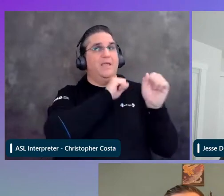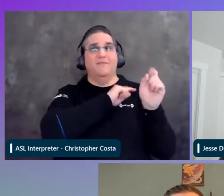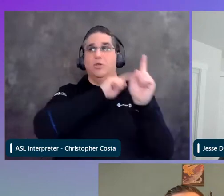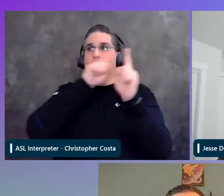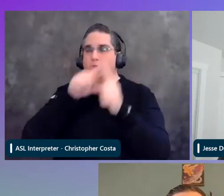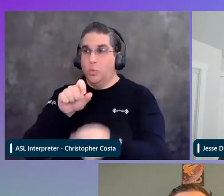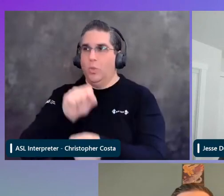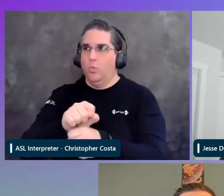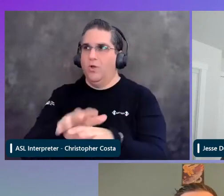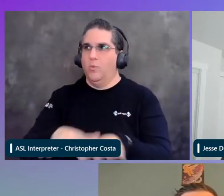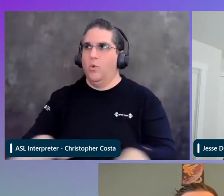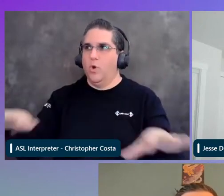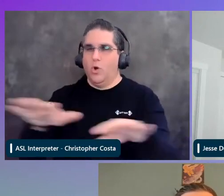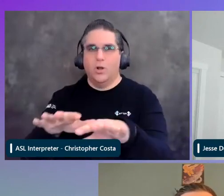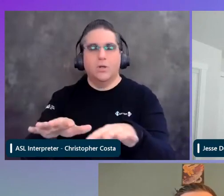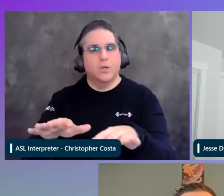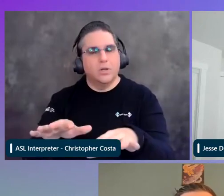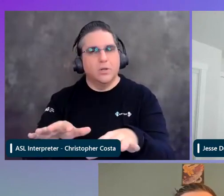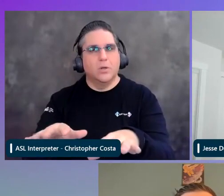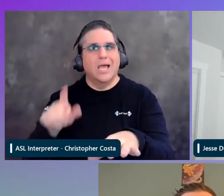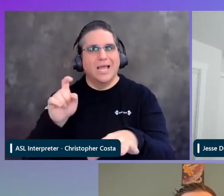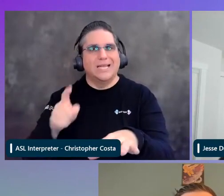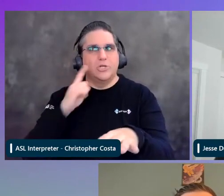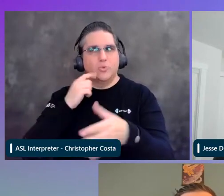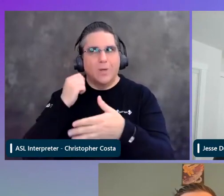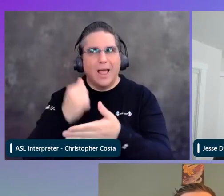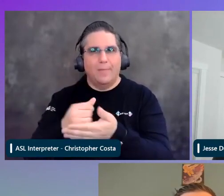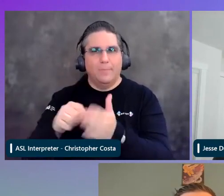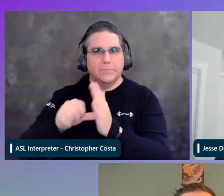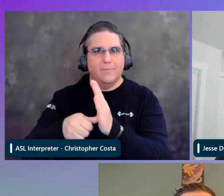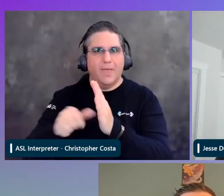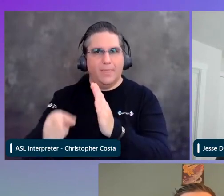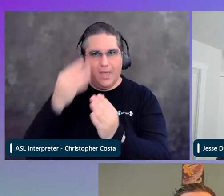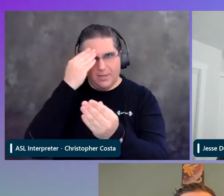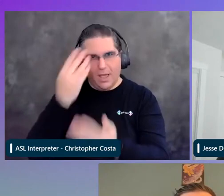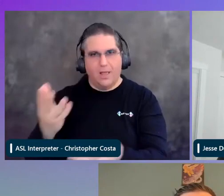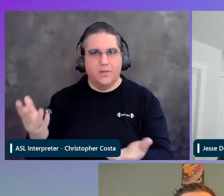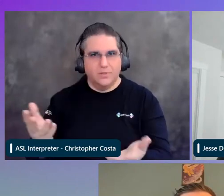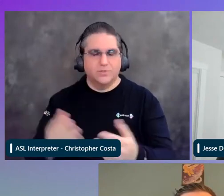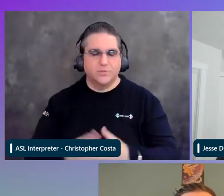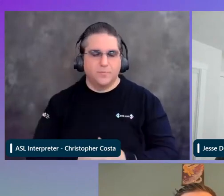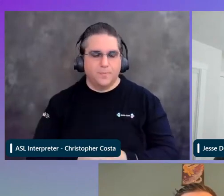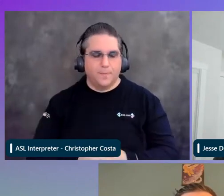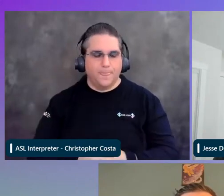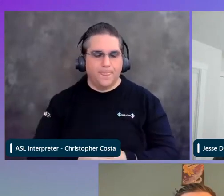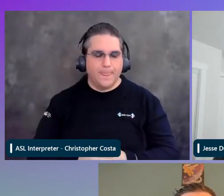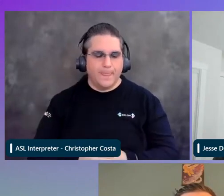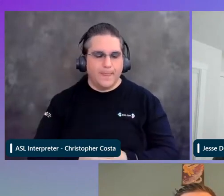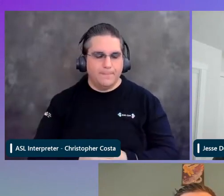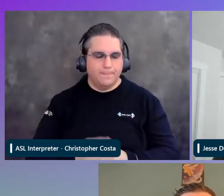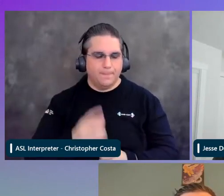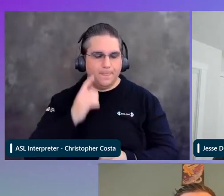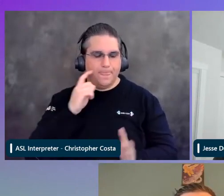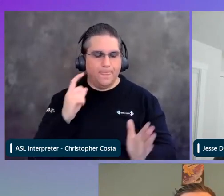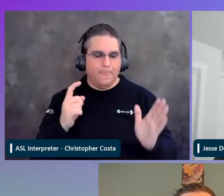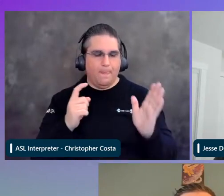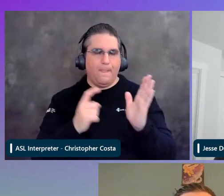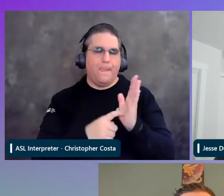knowledge and saying, okay, yes, this is correct, or, um, you know, the one thing I do see it